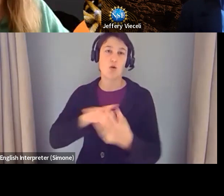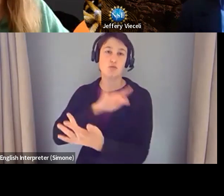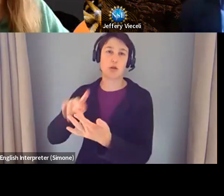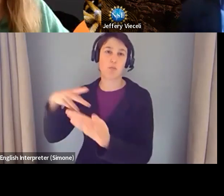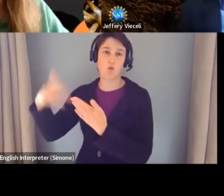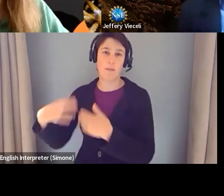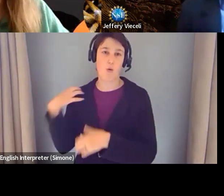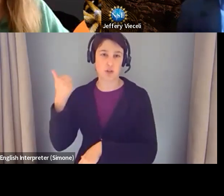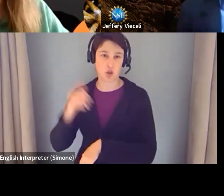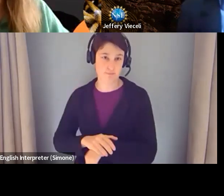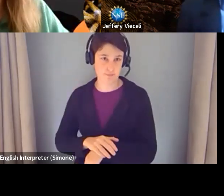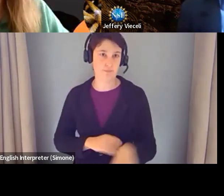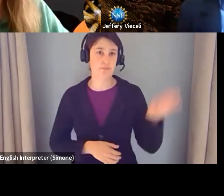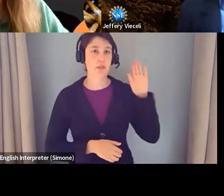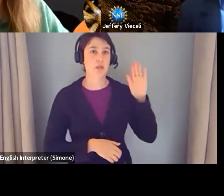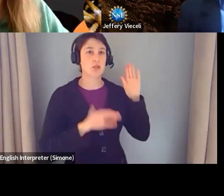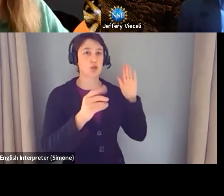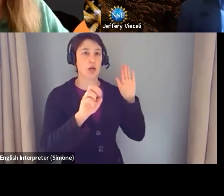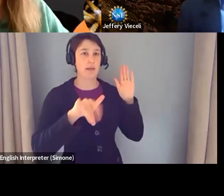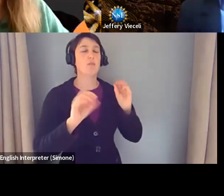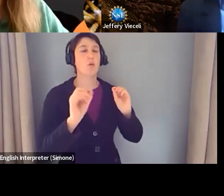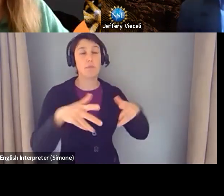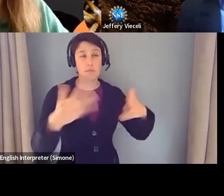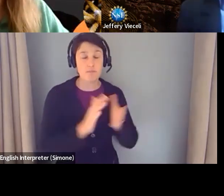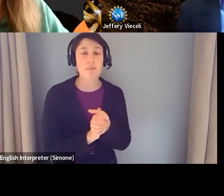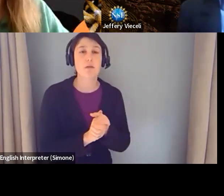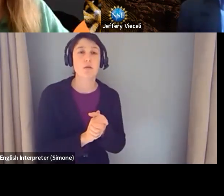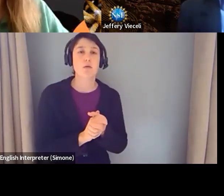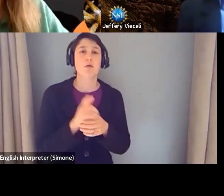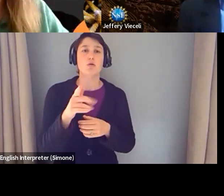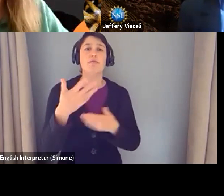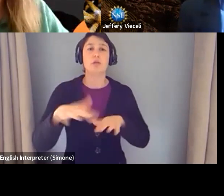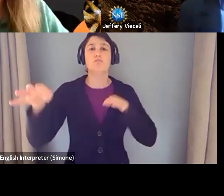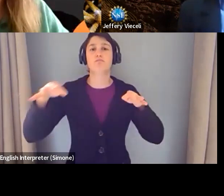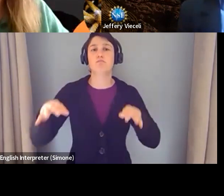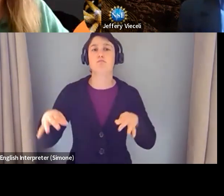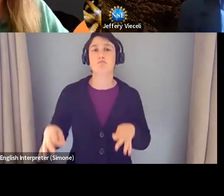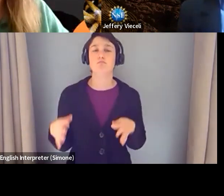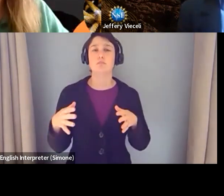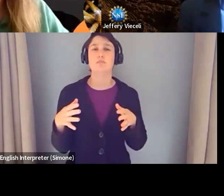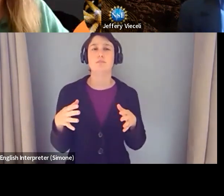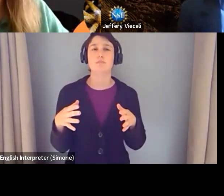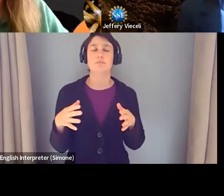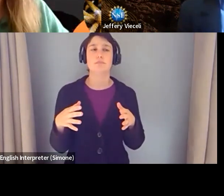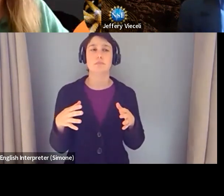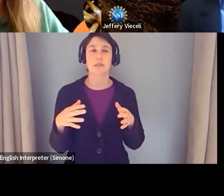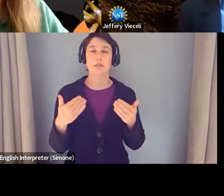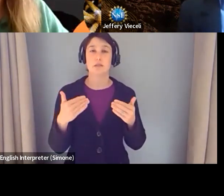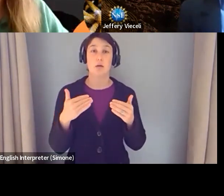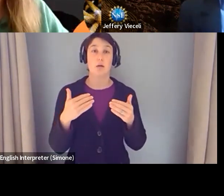Jeremy Leffler: Okay; and then you talked about this kind of spider web of --